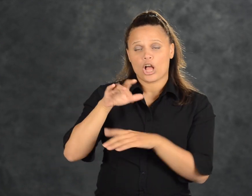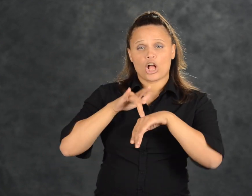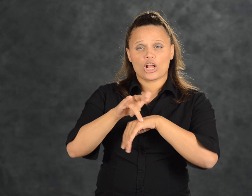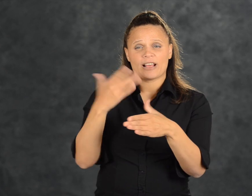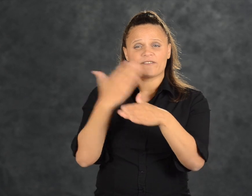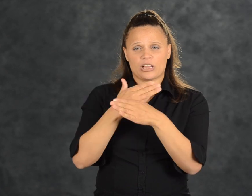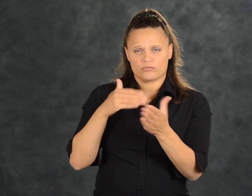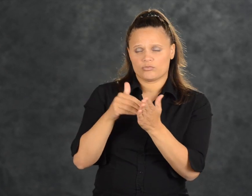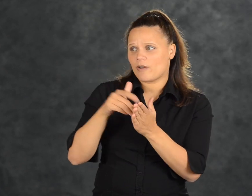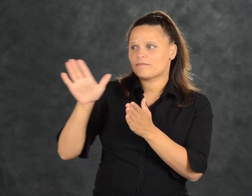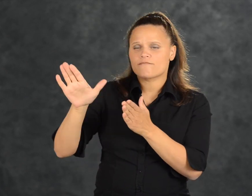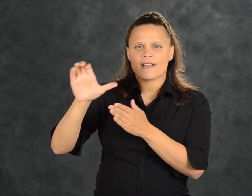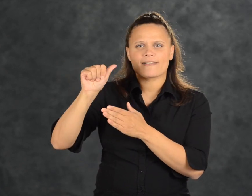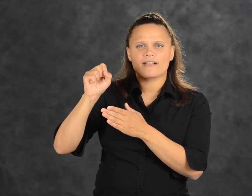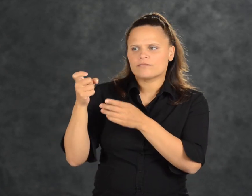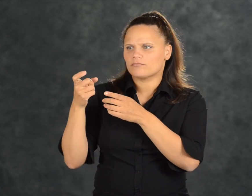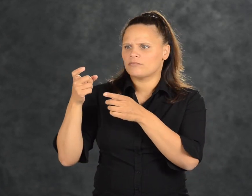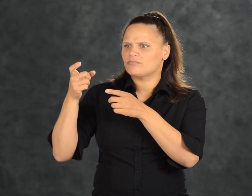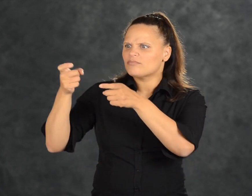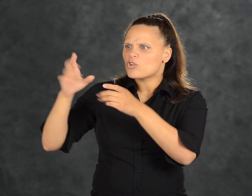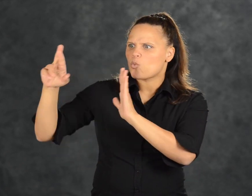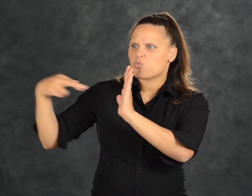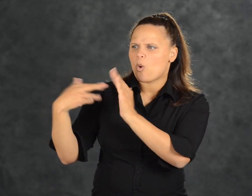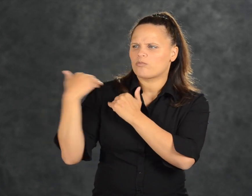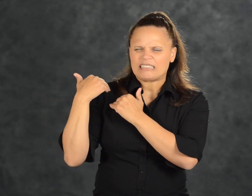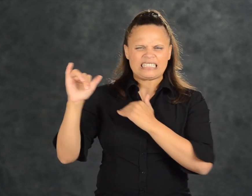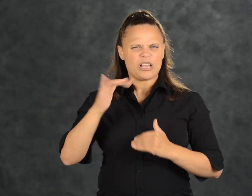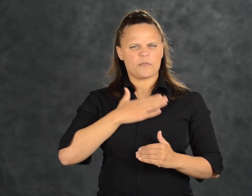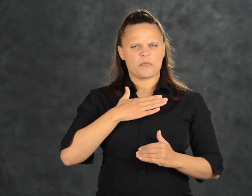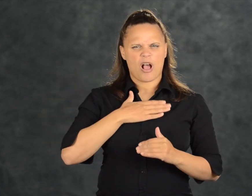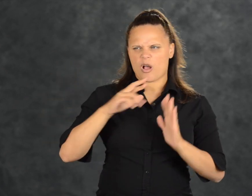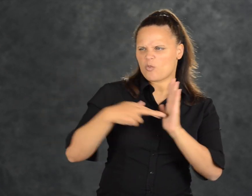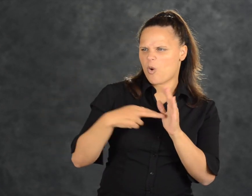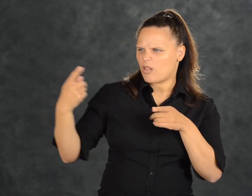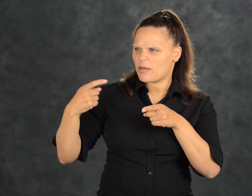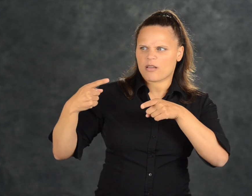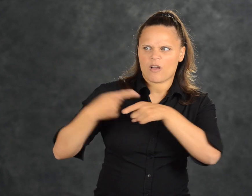For example, if there is overlap or confusion of roles and responsibilities